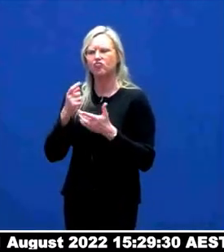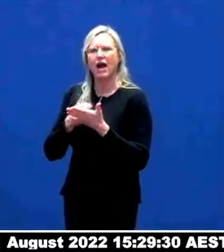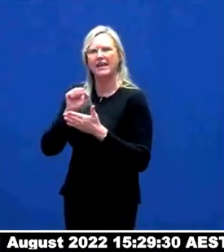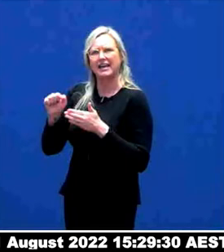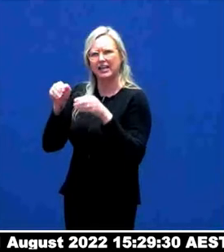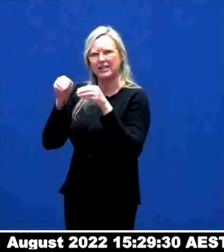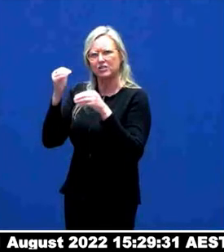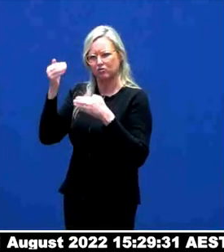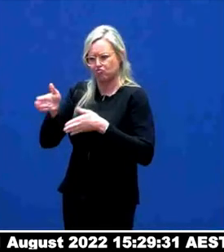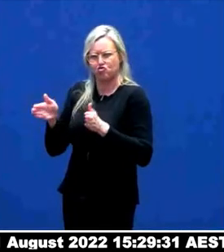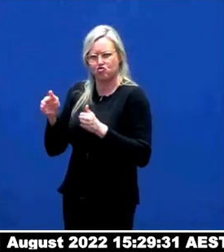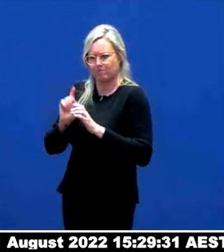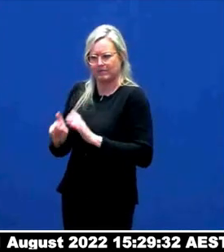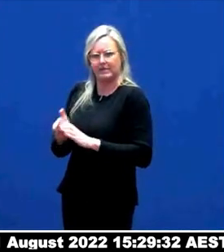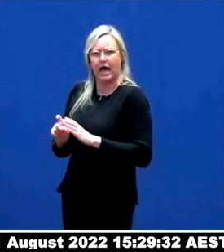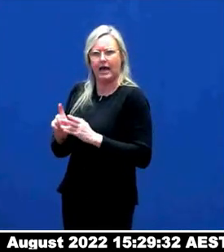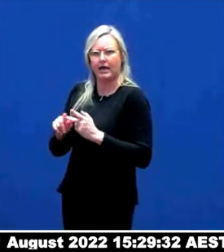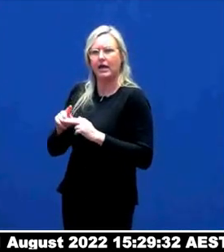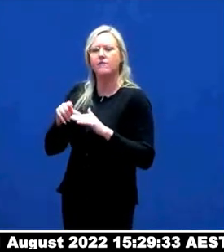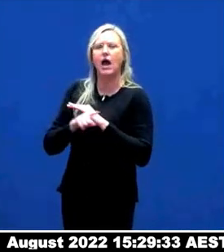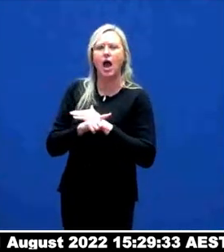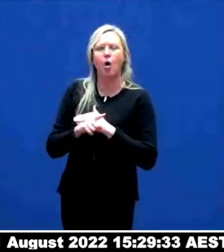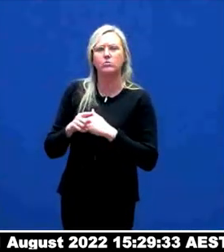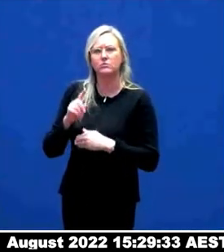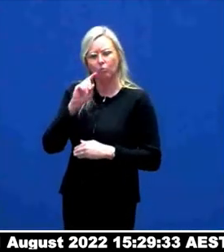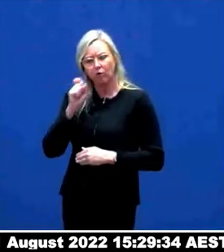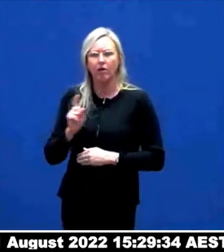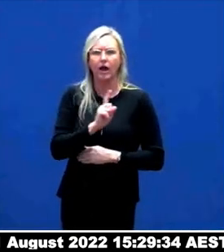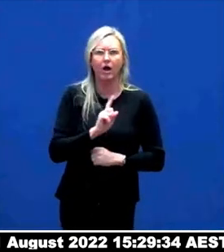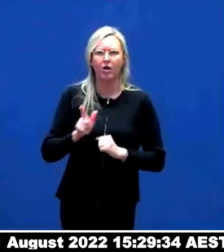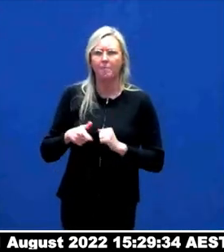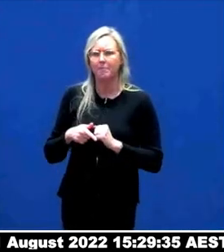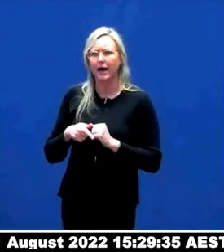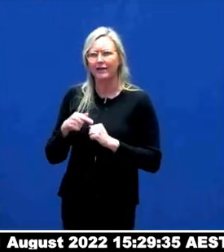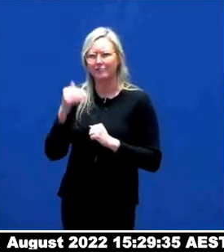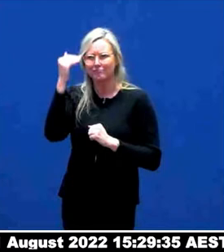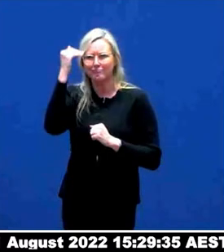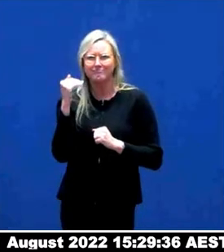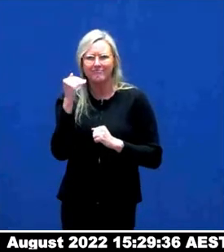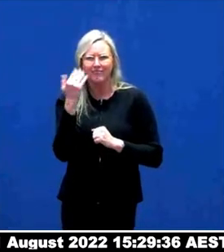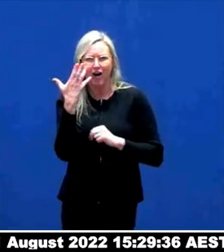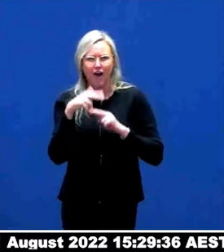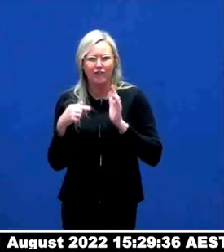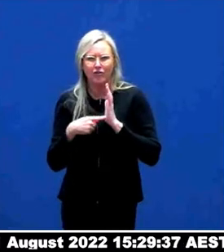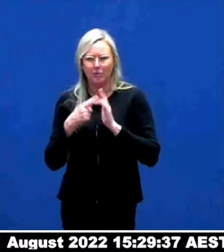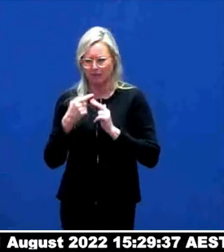But he's five foot tall and very lean so I don't know what's gone on in his life story.